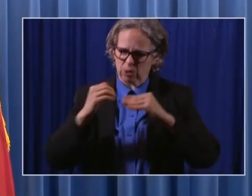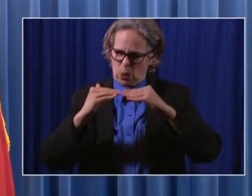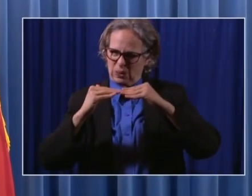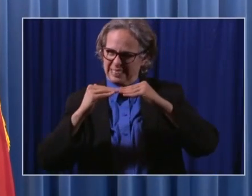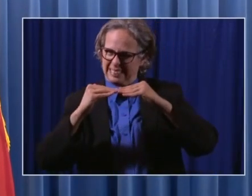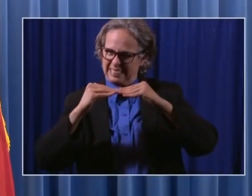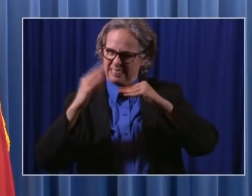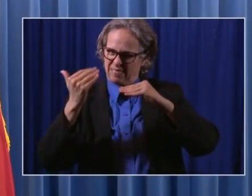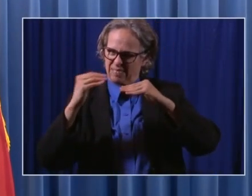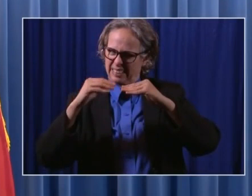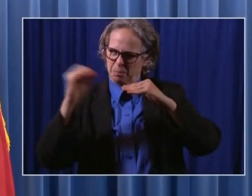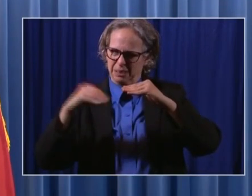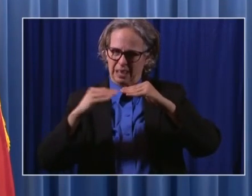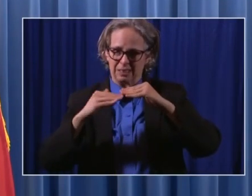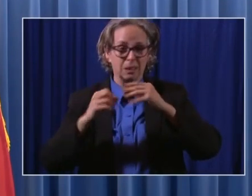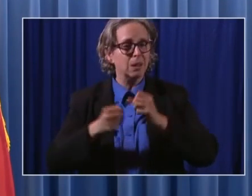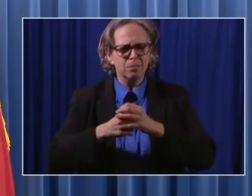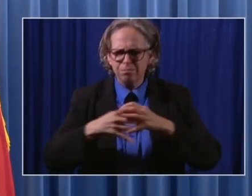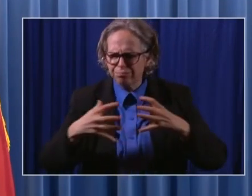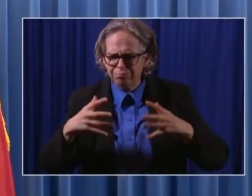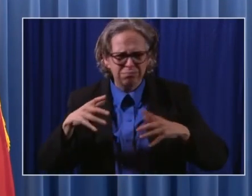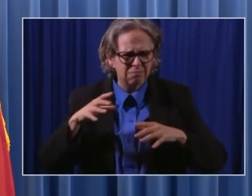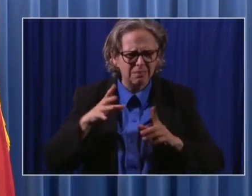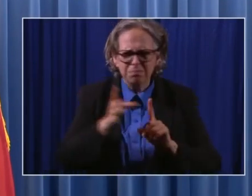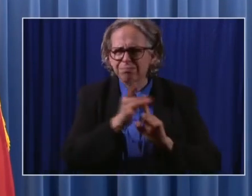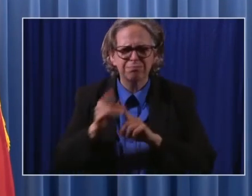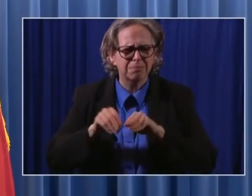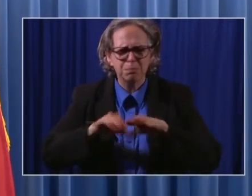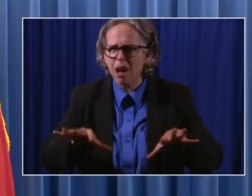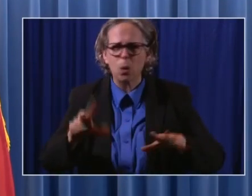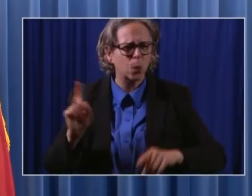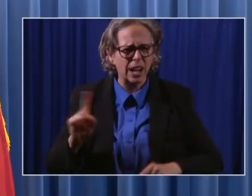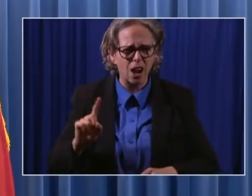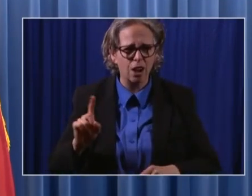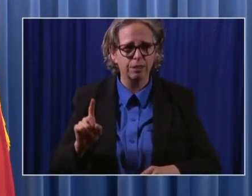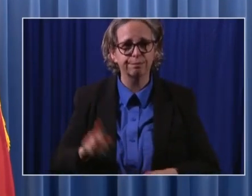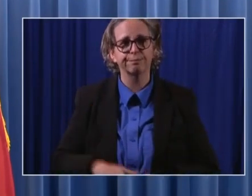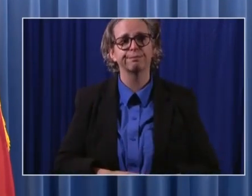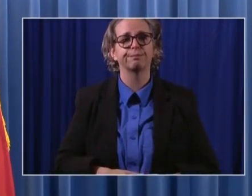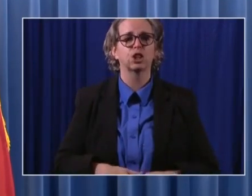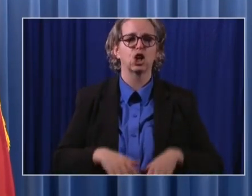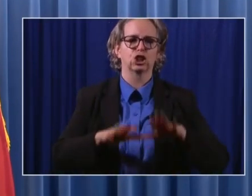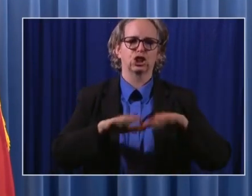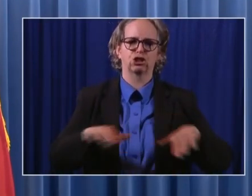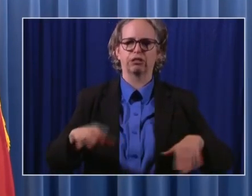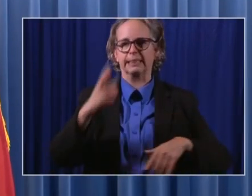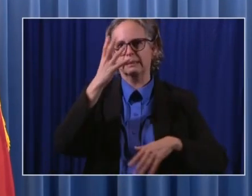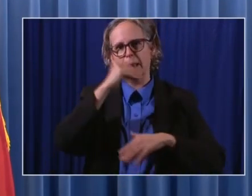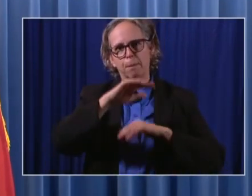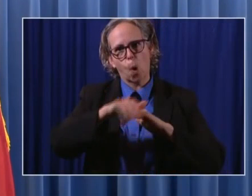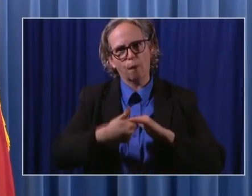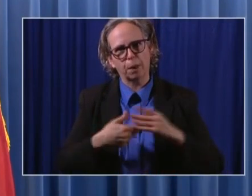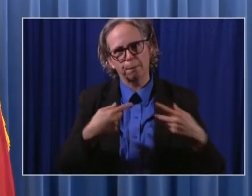WHICH WERE PRESENT ABOUT 50% OF THE TOTAL CASES SINCE THE BEGINNING OF THE PANDEMIC. THE RECENT OPERATES OF OCCLUDED